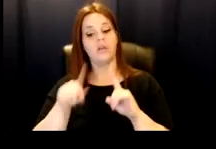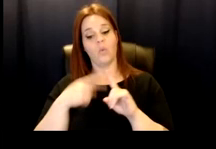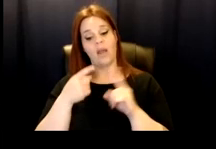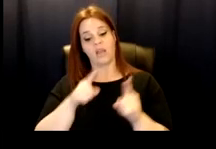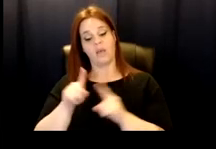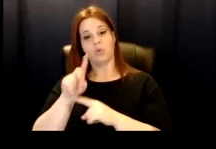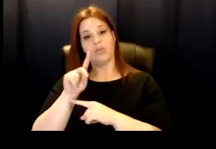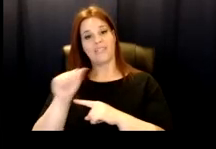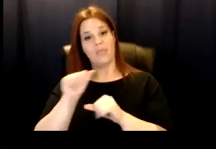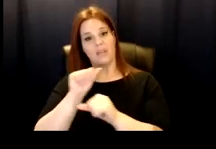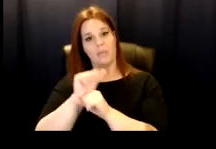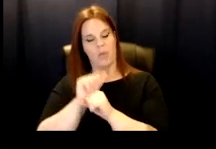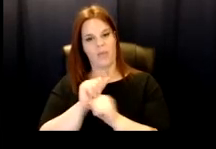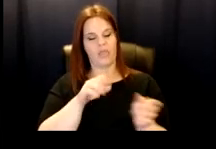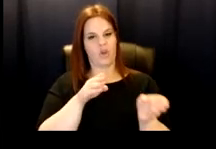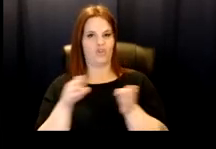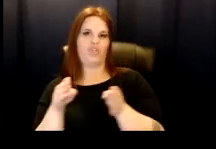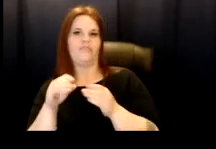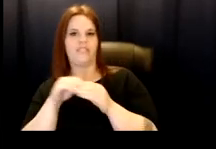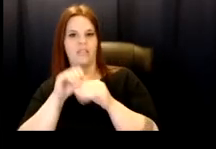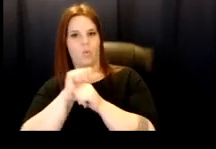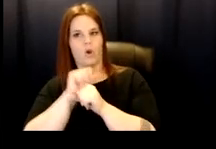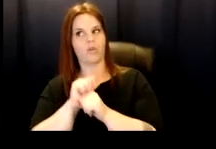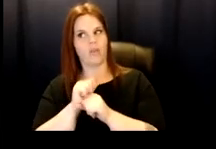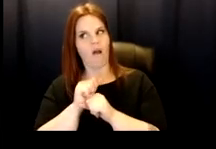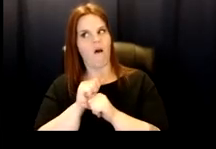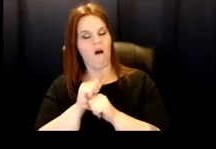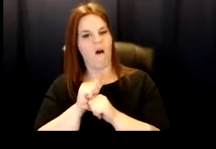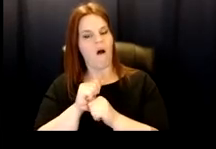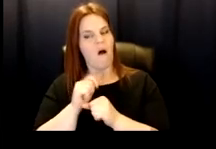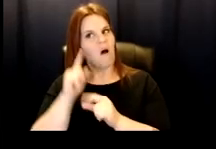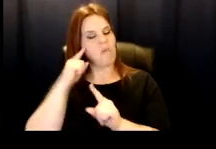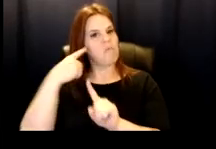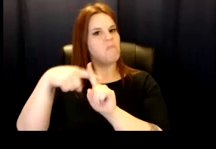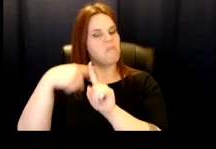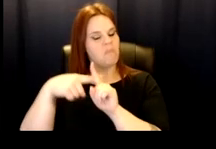of work that hold significant promise. Here are some headlines from major news outlets